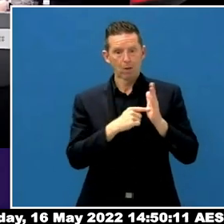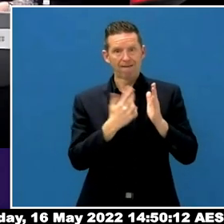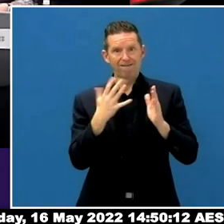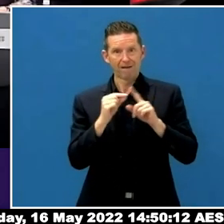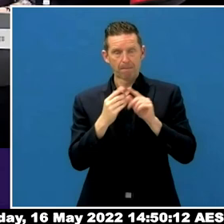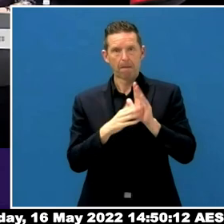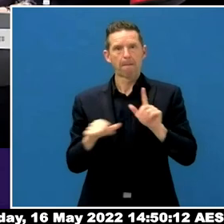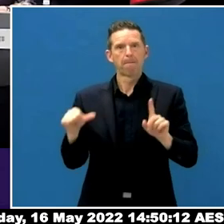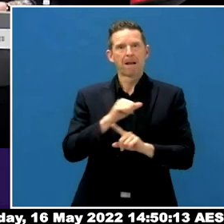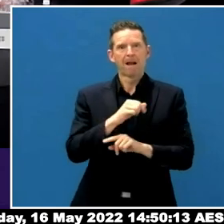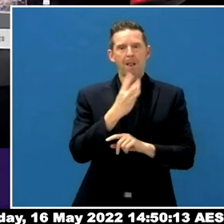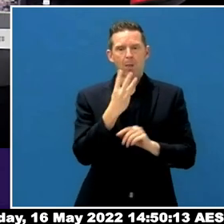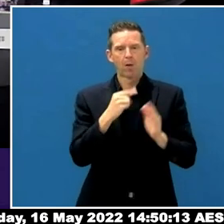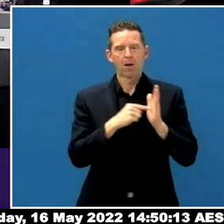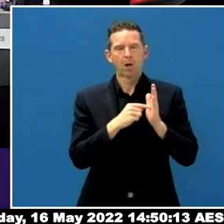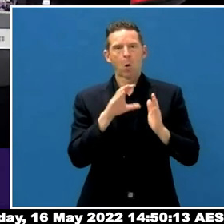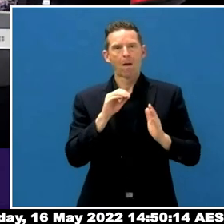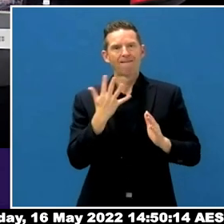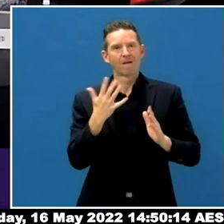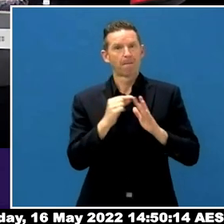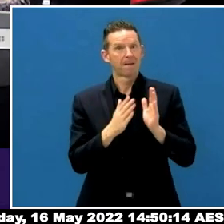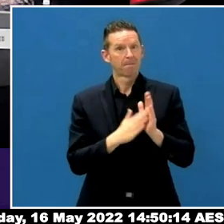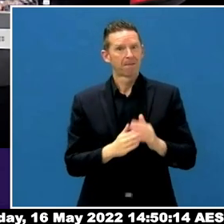The Royal Commission is adjourned. The